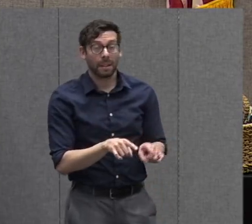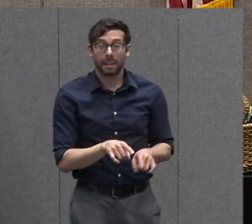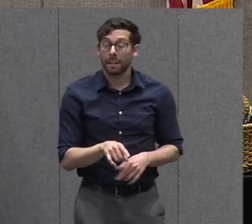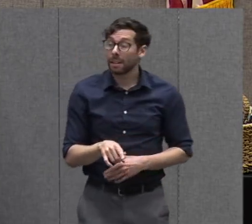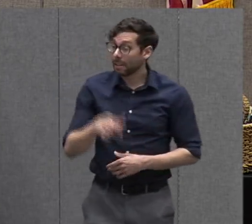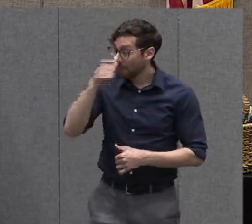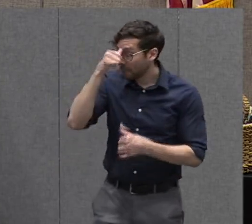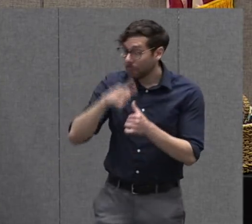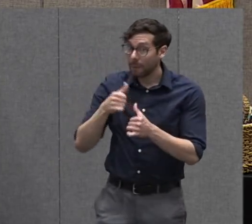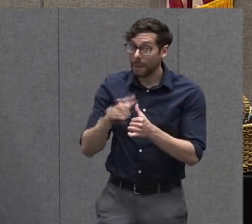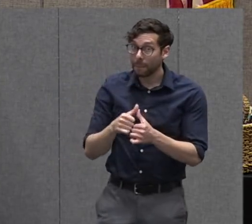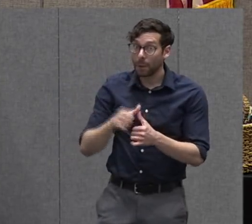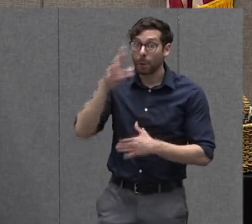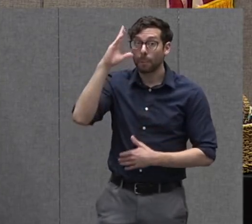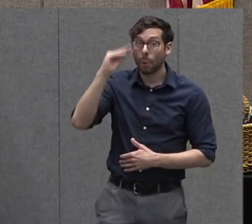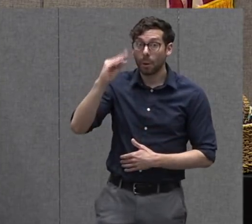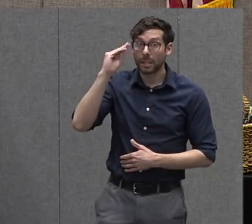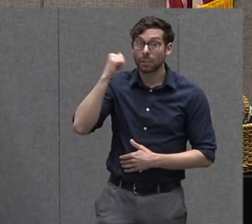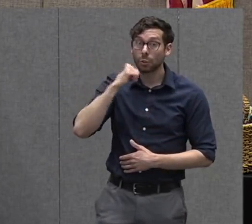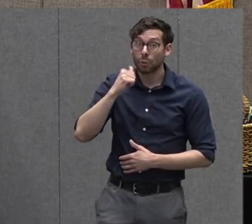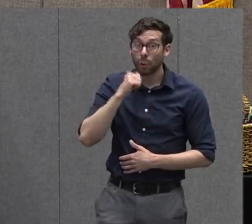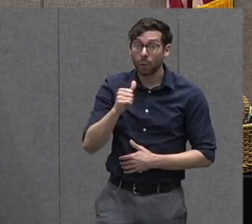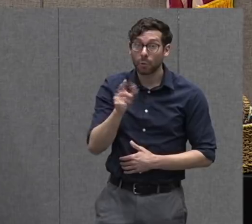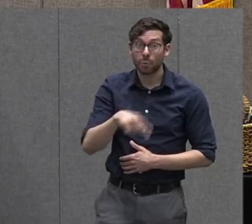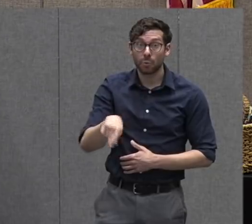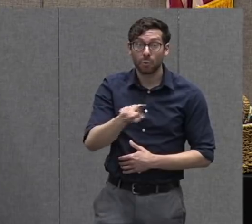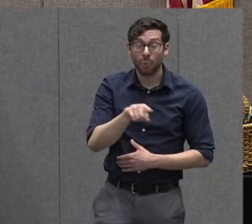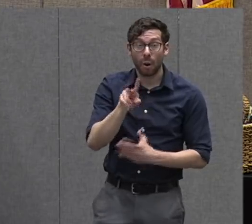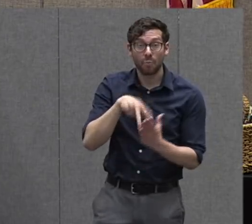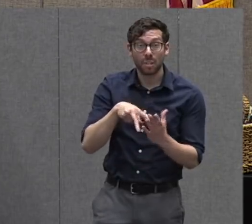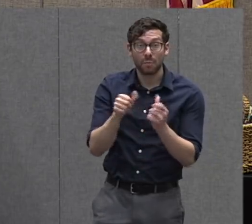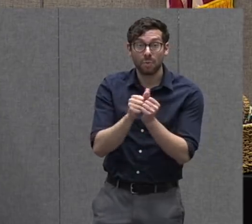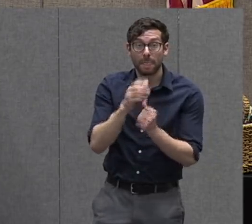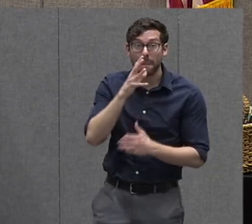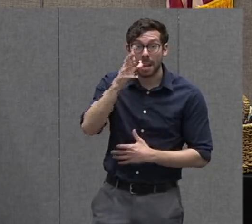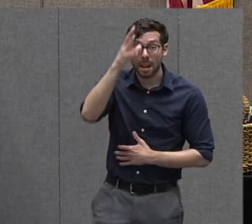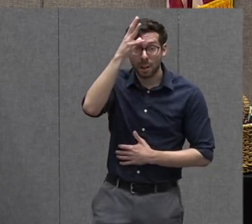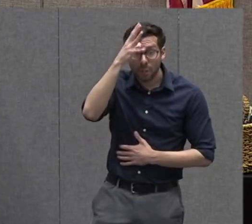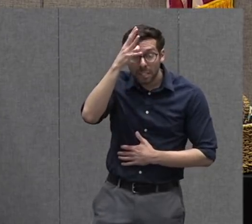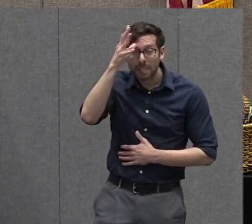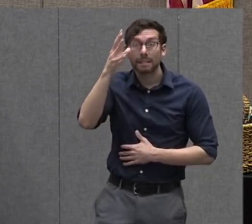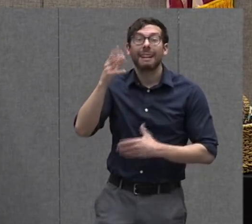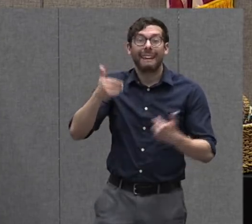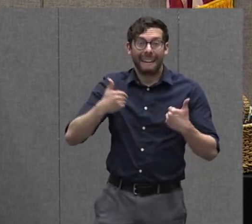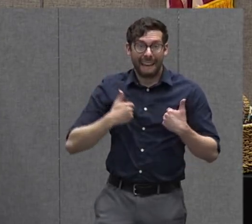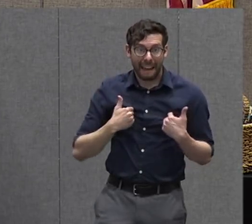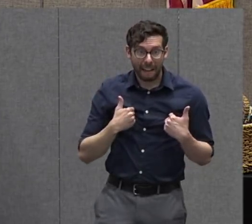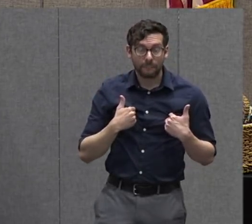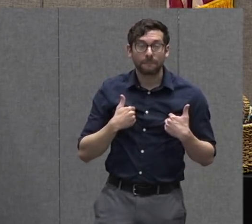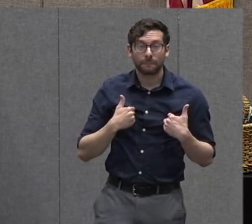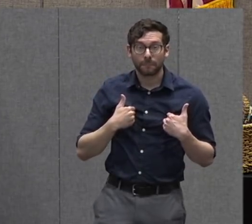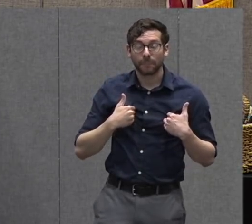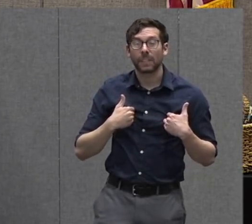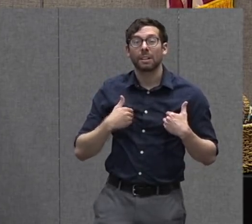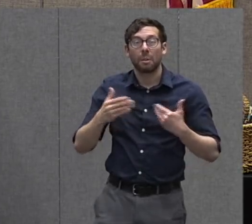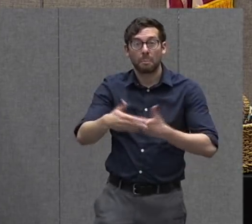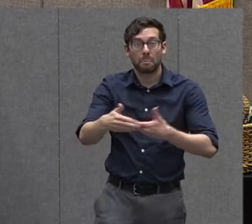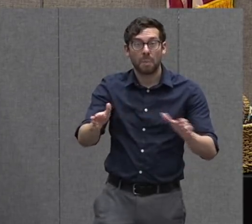read this with your parents too. It's kind of it's a great story, great story. [Mr. R] And you know, what's neat is Miss Martindale,